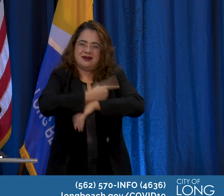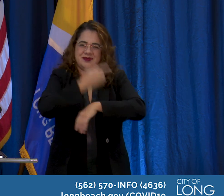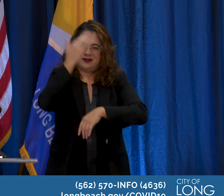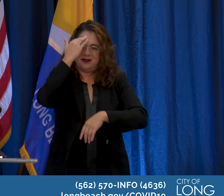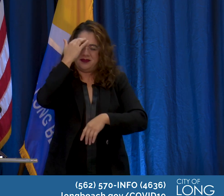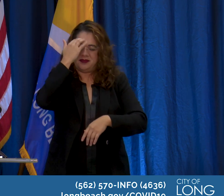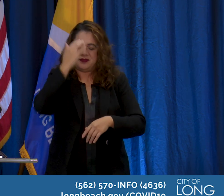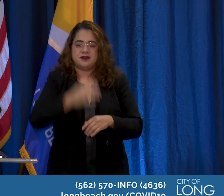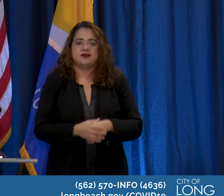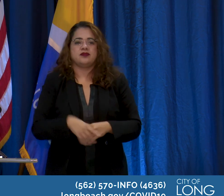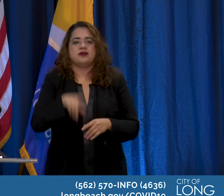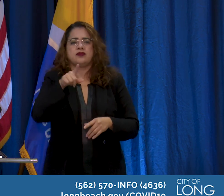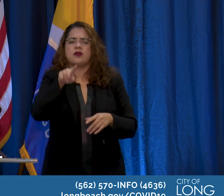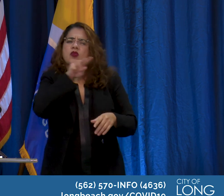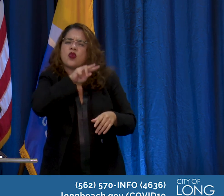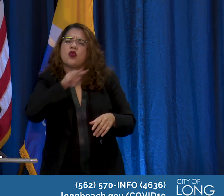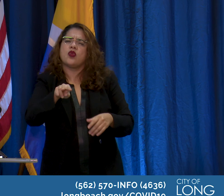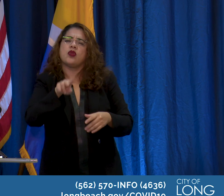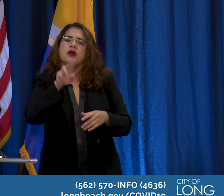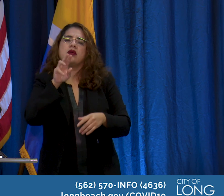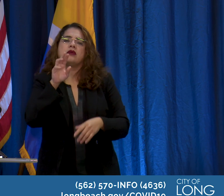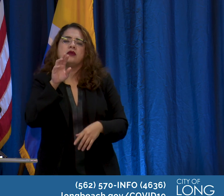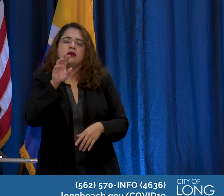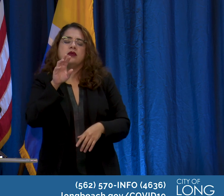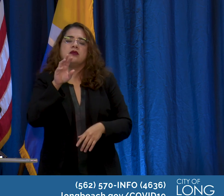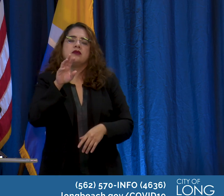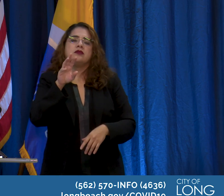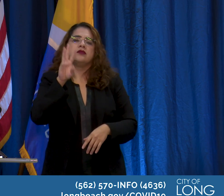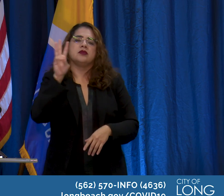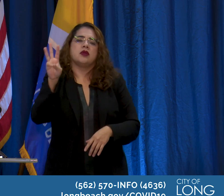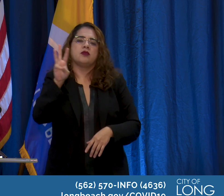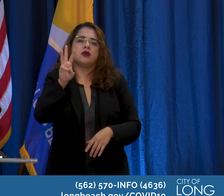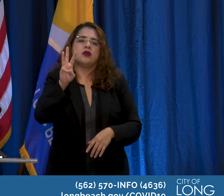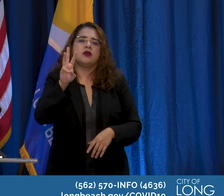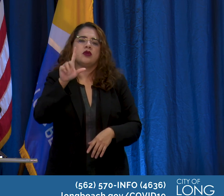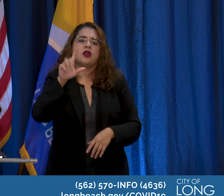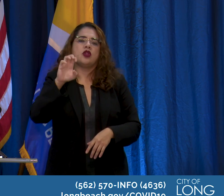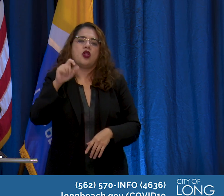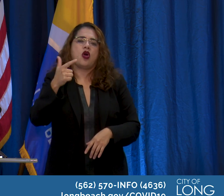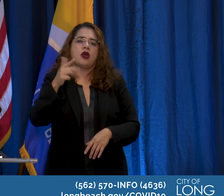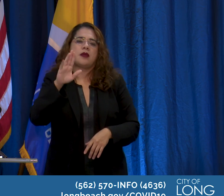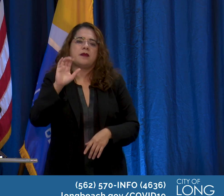health order, you can look that up at www.longbeach.gov/covid19.